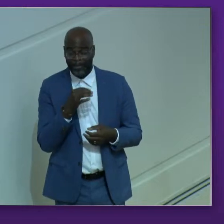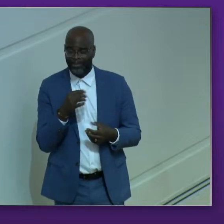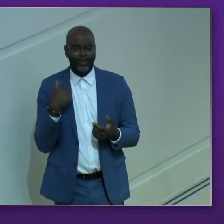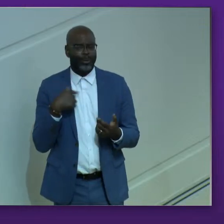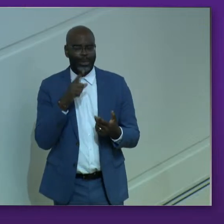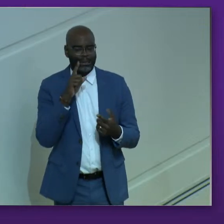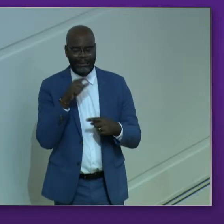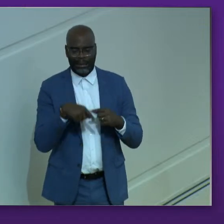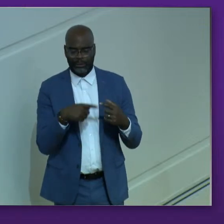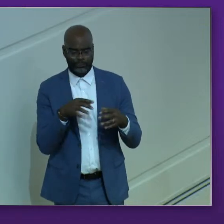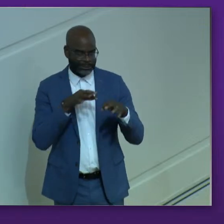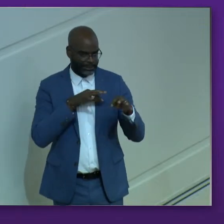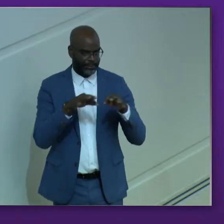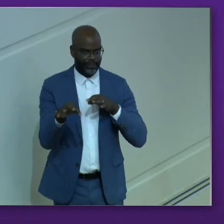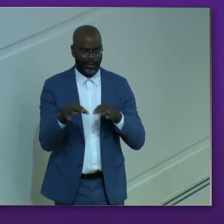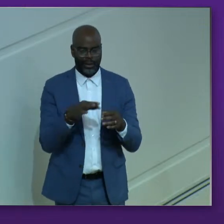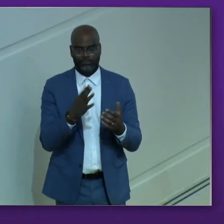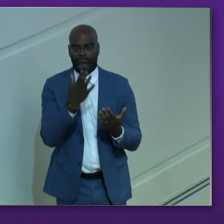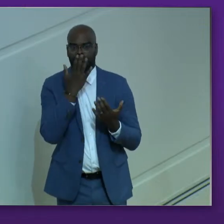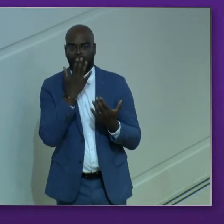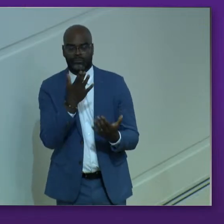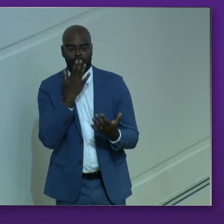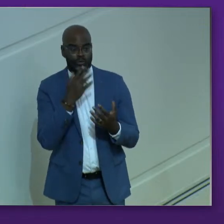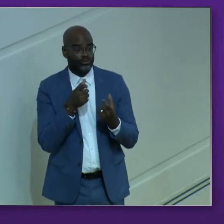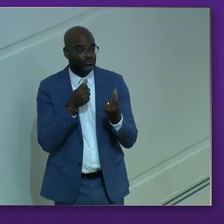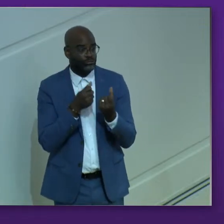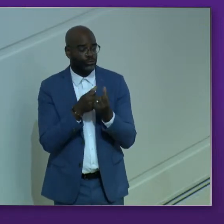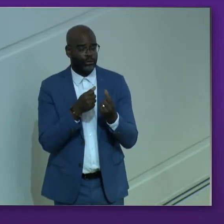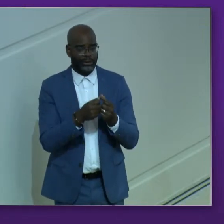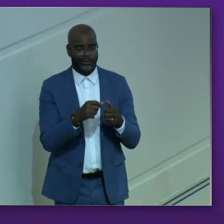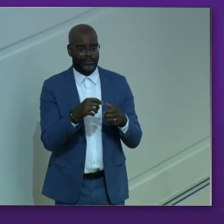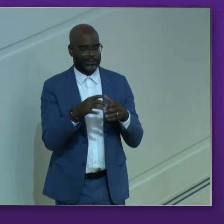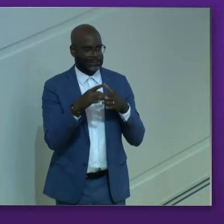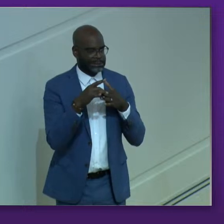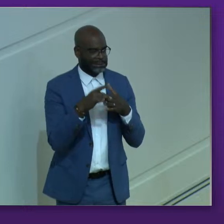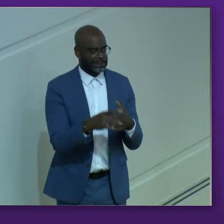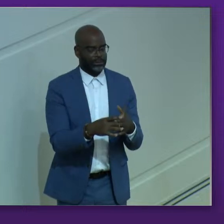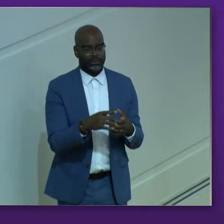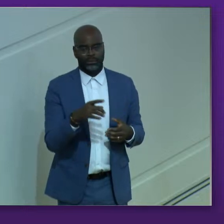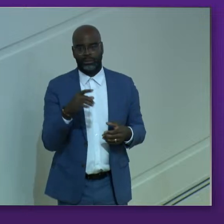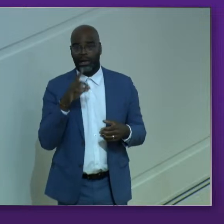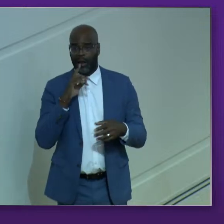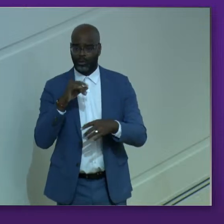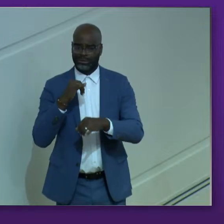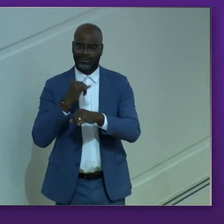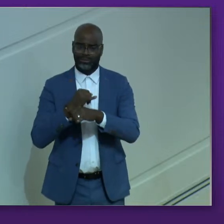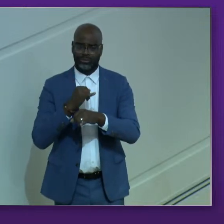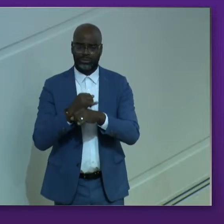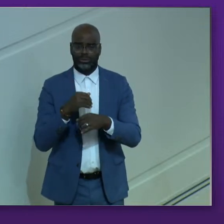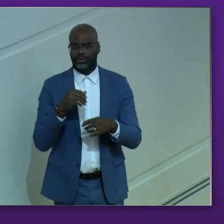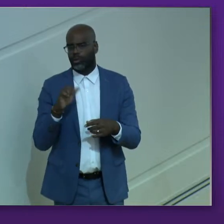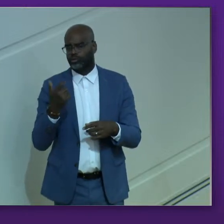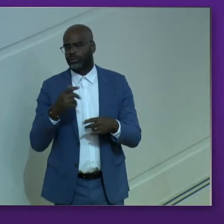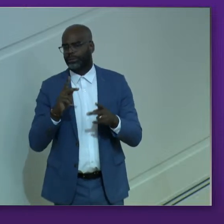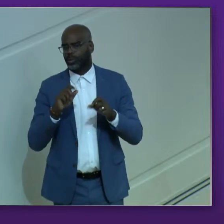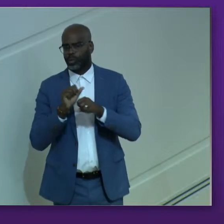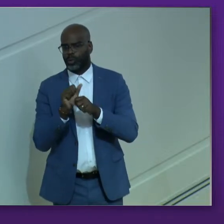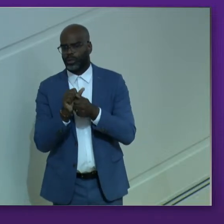WELCOME THE MEMBERS OF THE INCOMING COUNCILS WORDS CANNOT